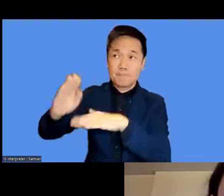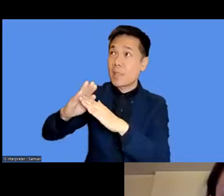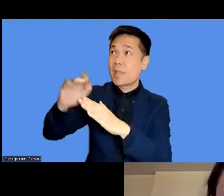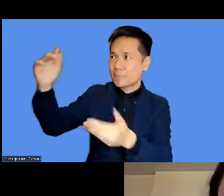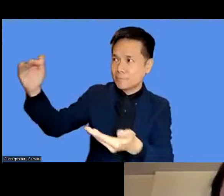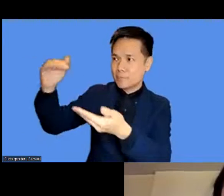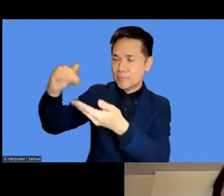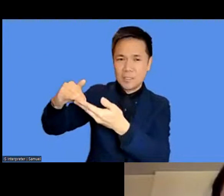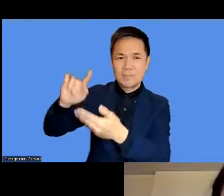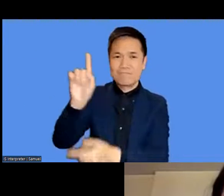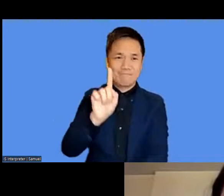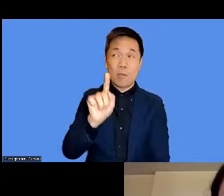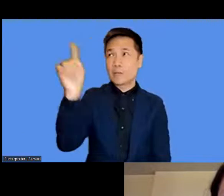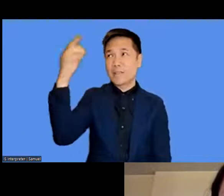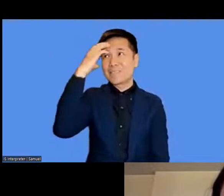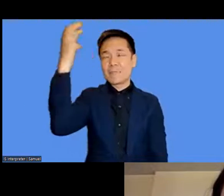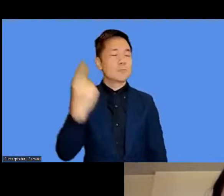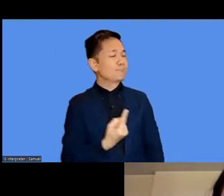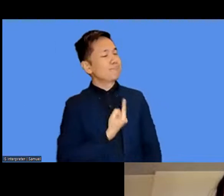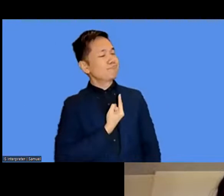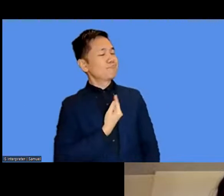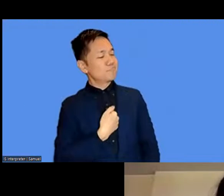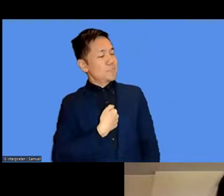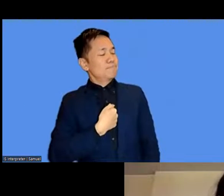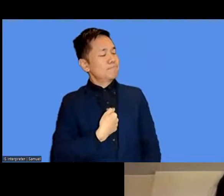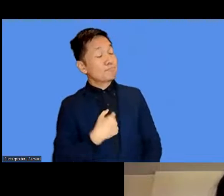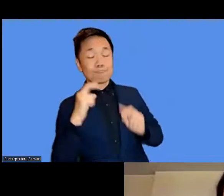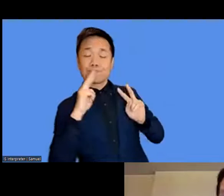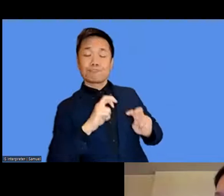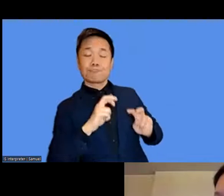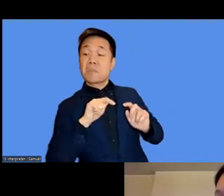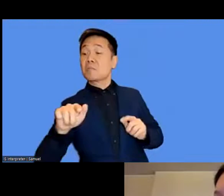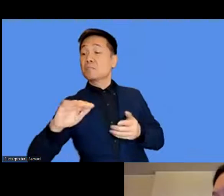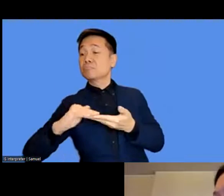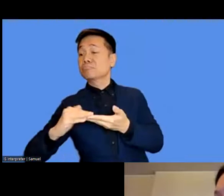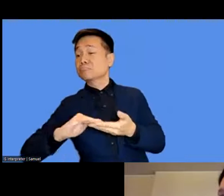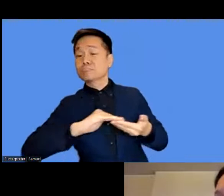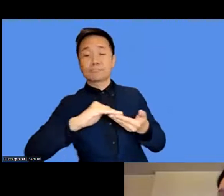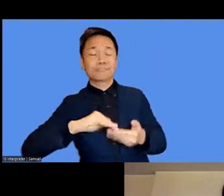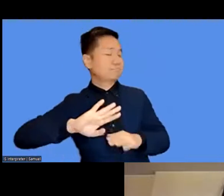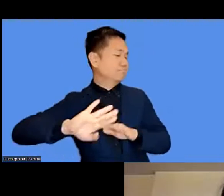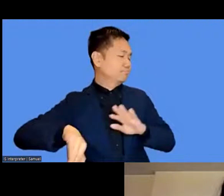I think that is essential, because, otherwise, if the data are created, they may not be accepted